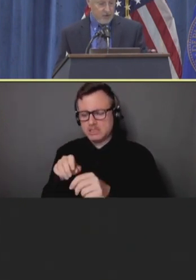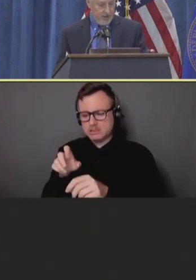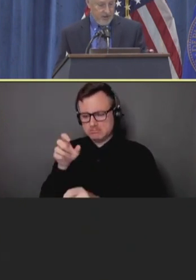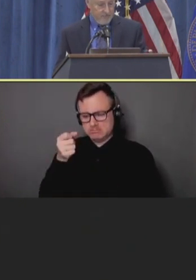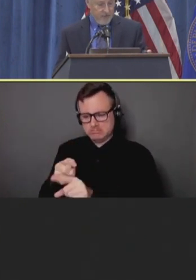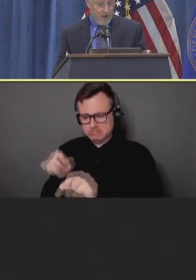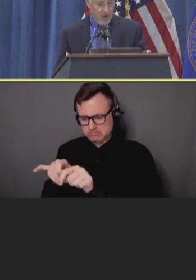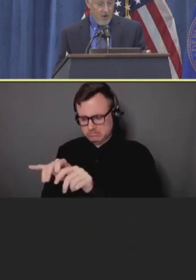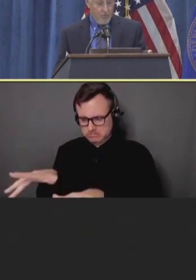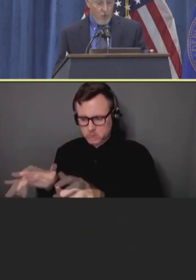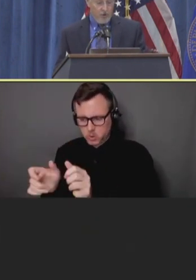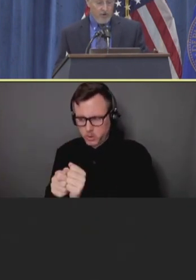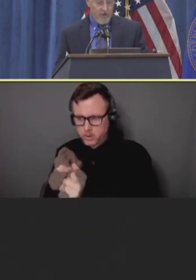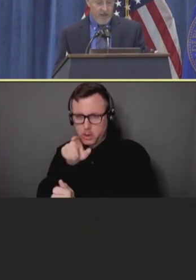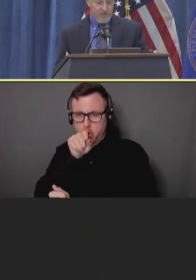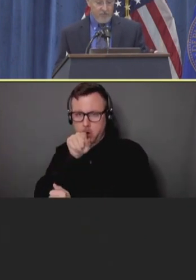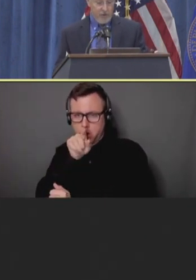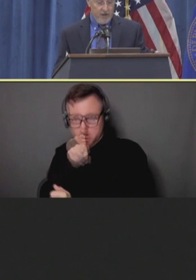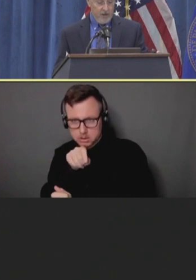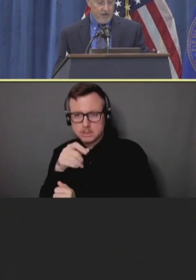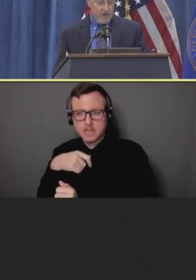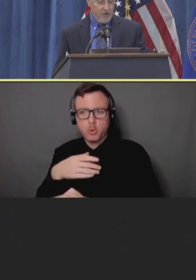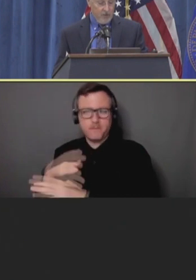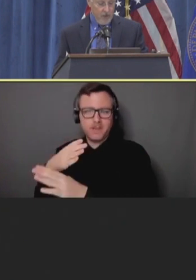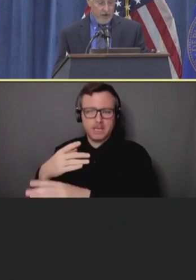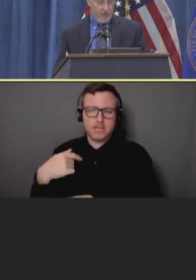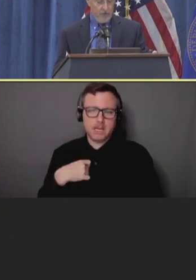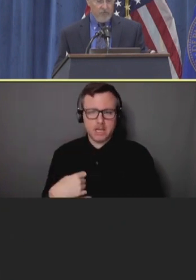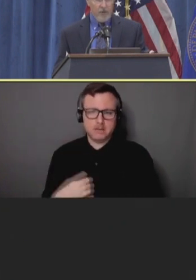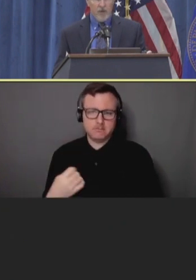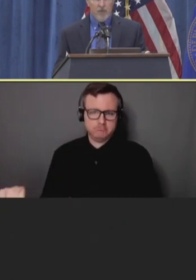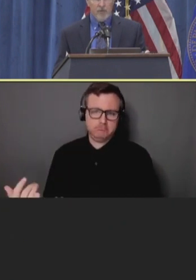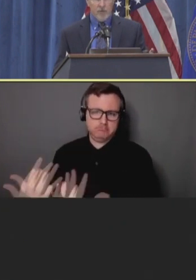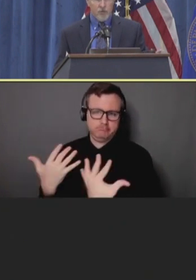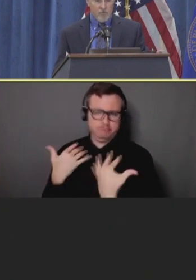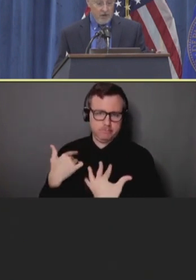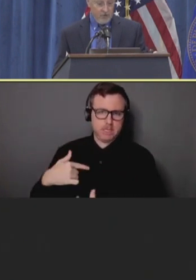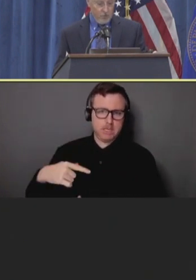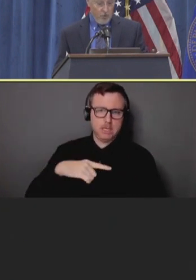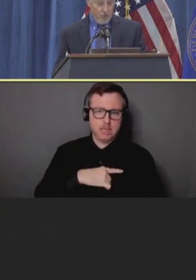team, are important advances we need to continue to monitor, given the tremendous worldwide